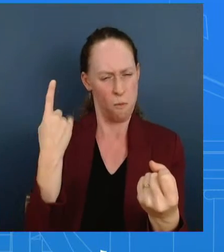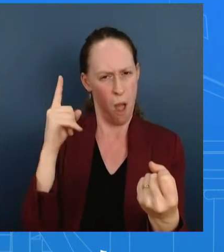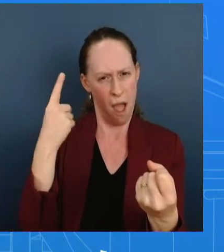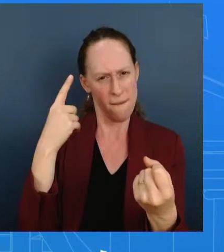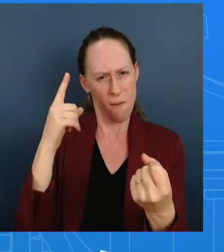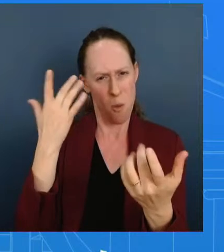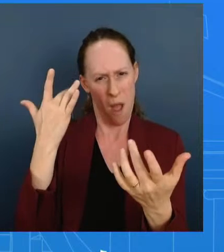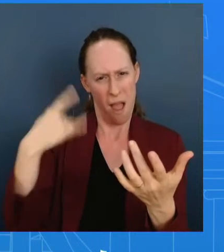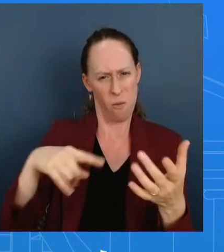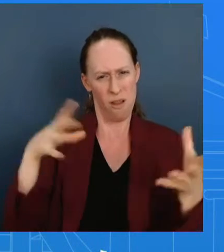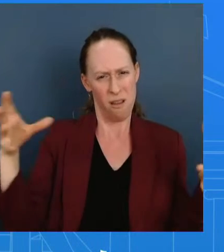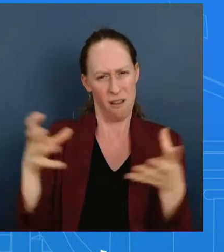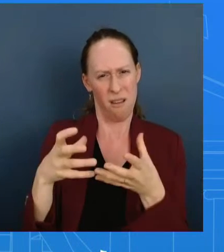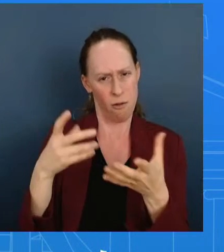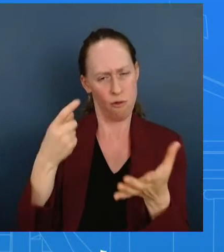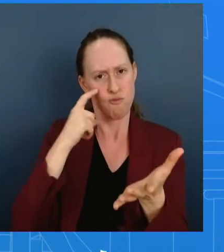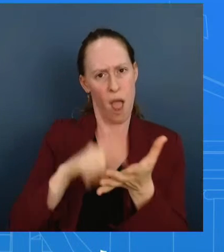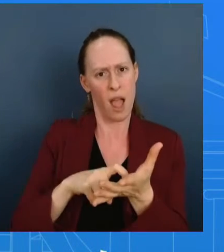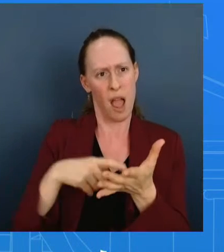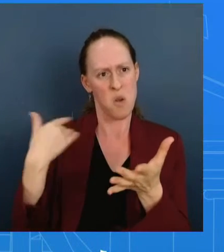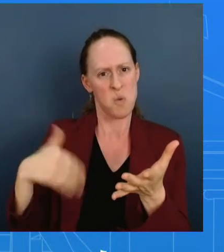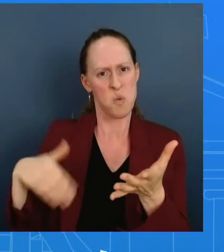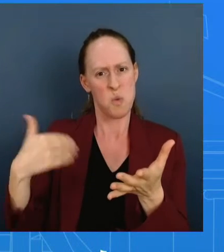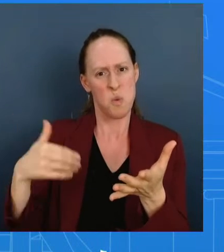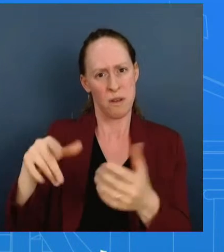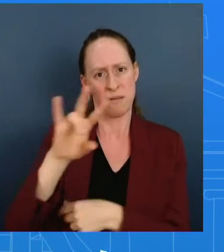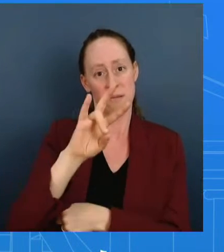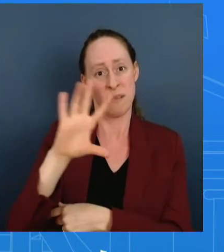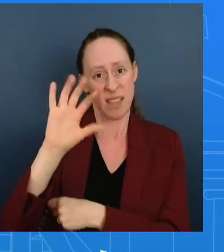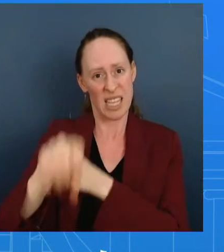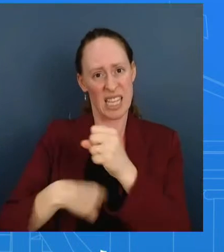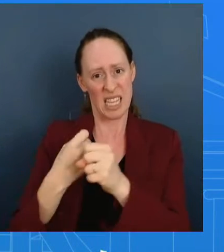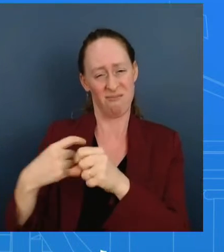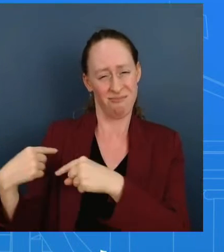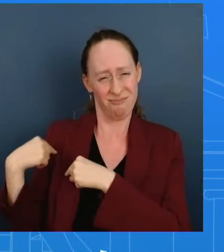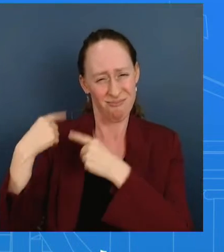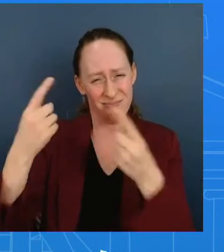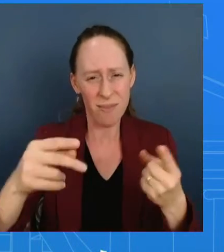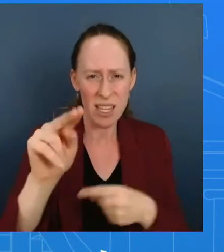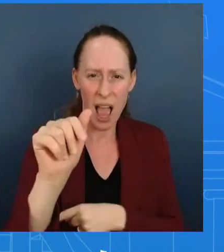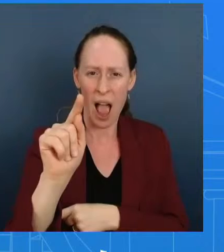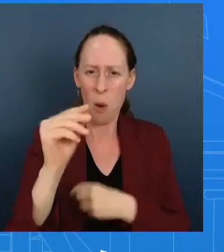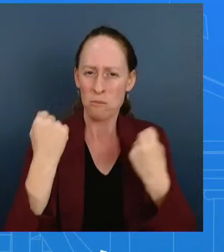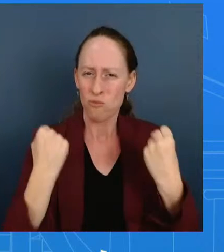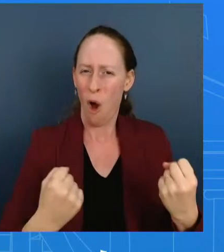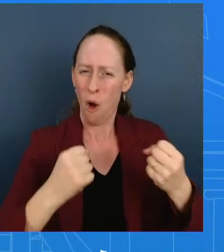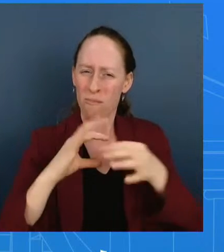in protecting the American people and in making the world a less dangerous place. NATO is the strongest defensive alliance in history.